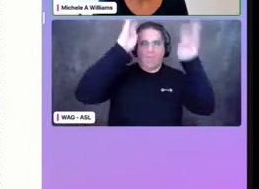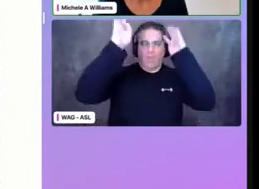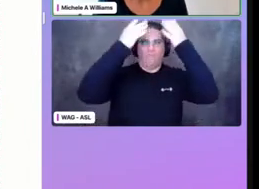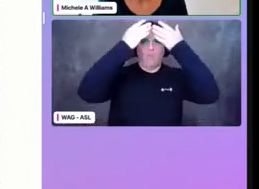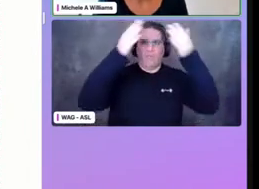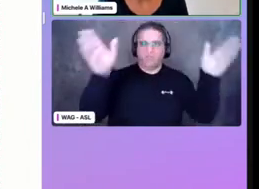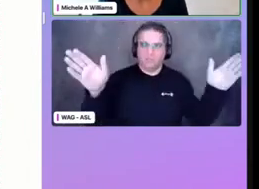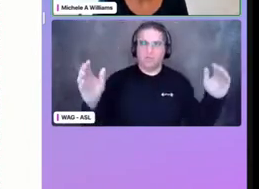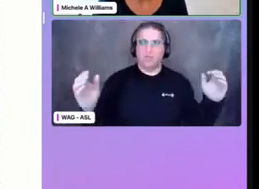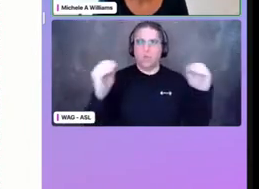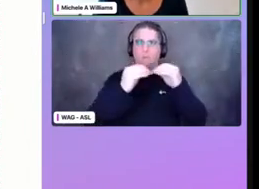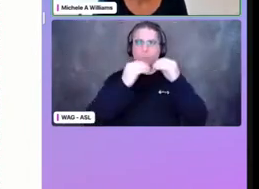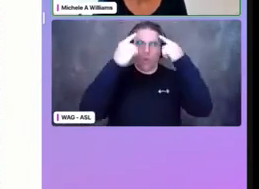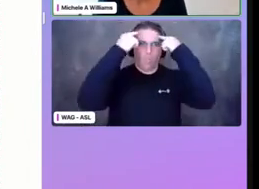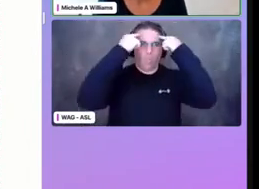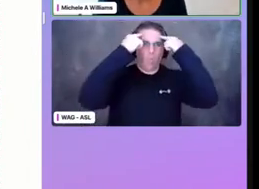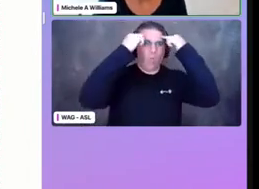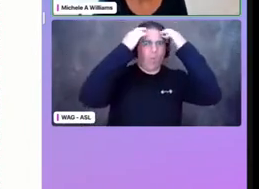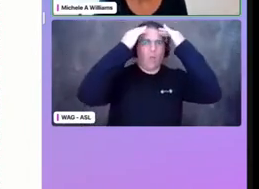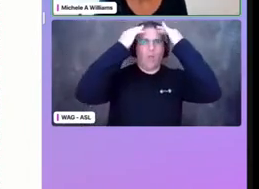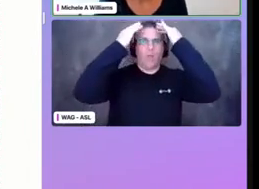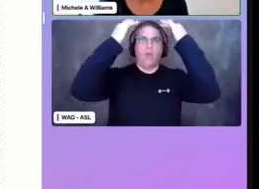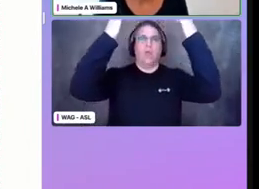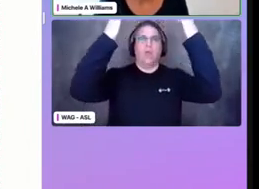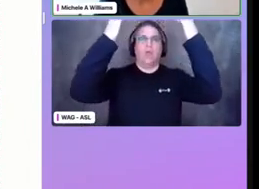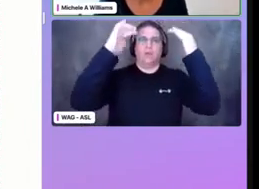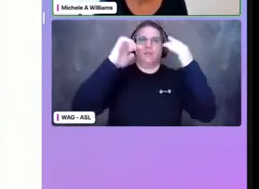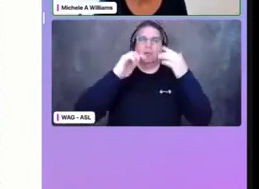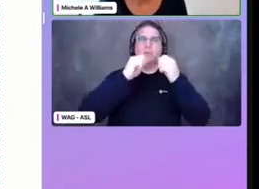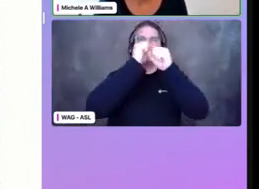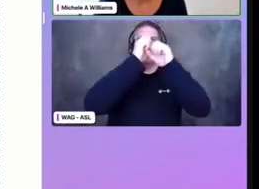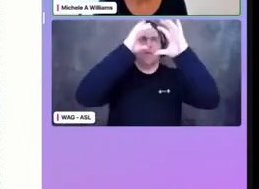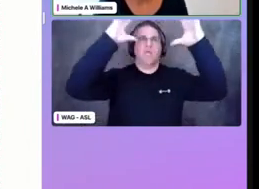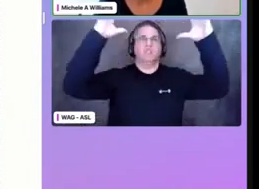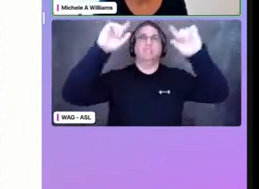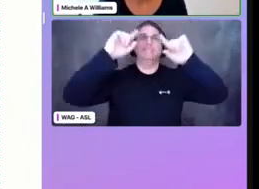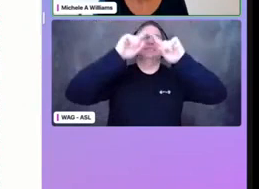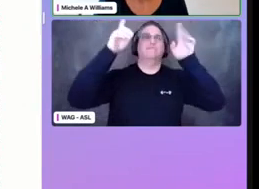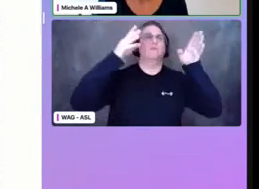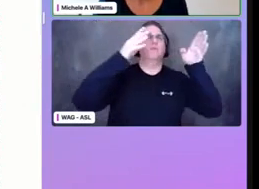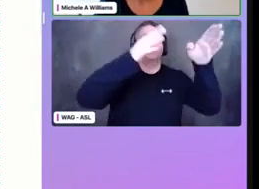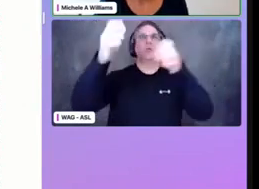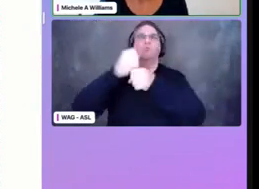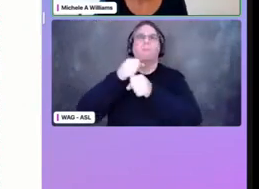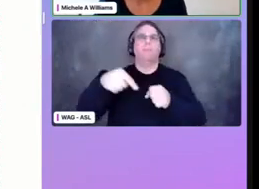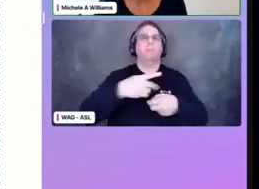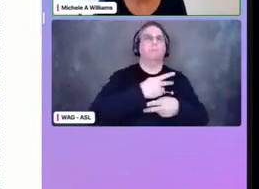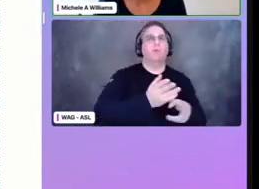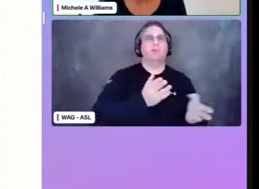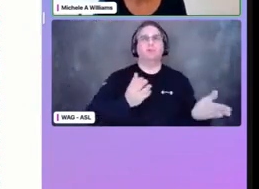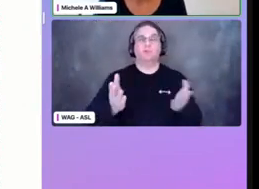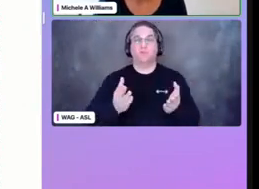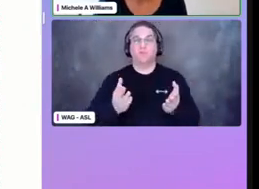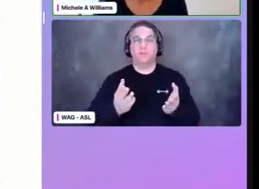the irony is that the diverse perspective read more innovation. They breed more thought. About how something